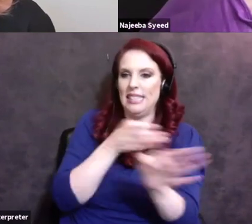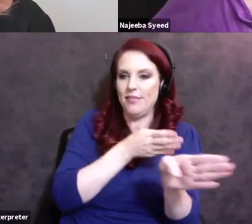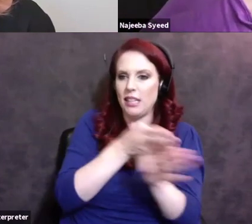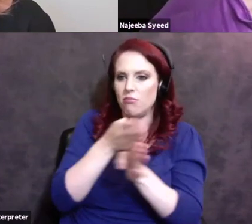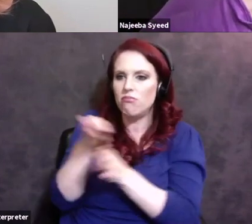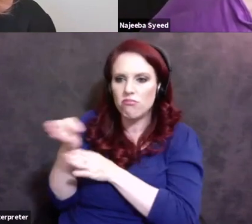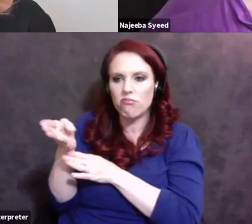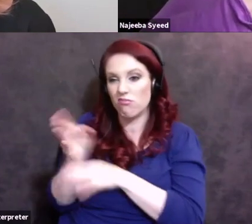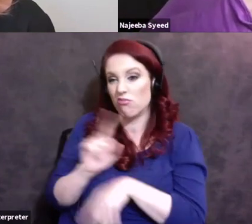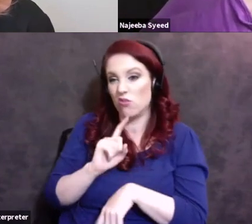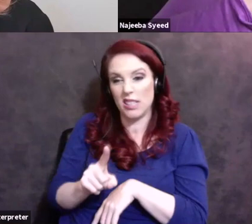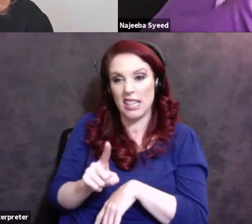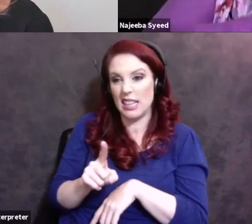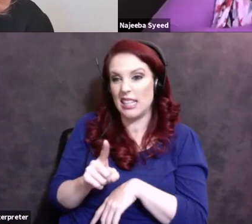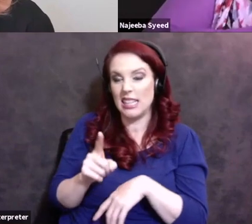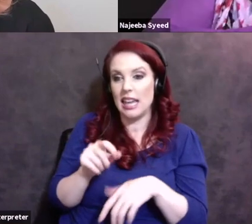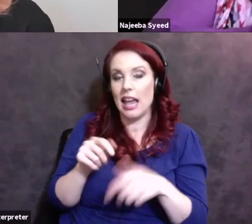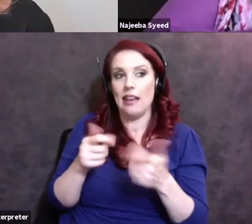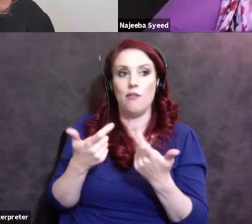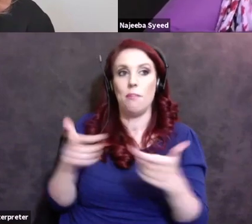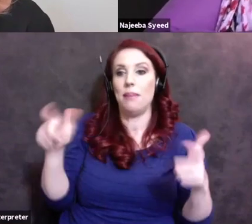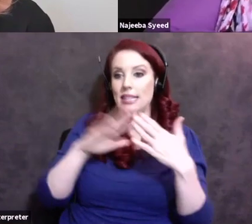much every metropolitan area.